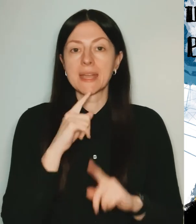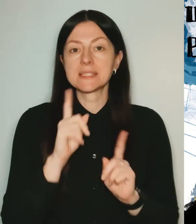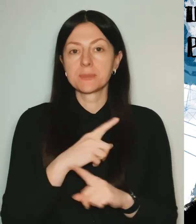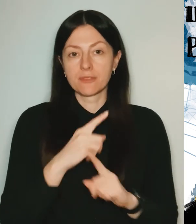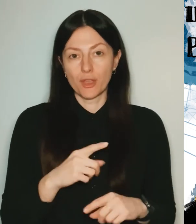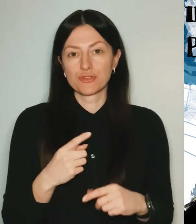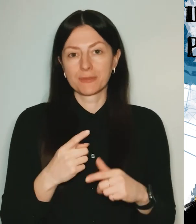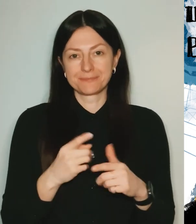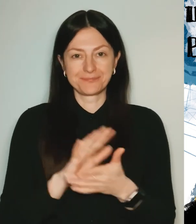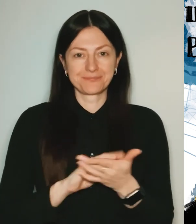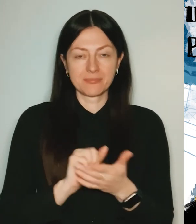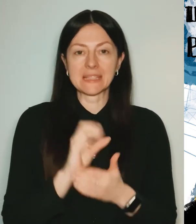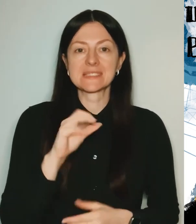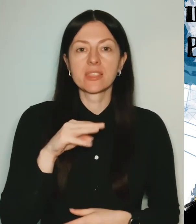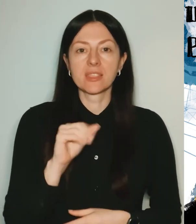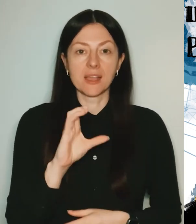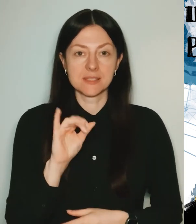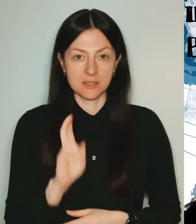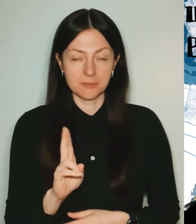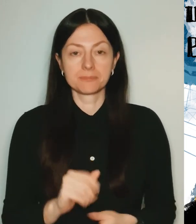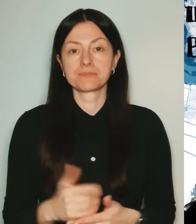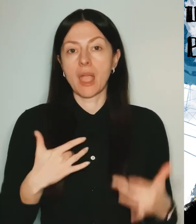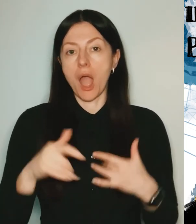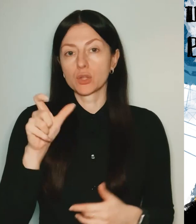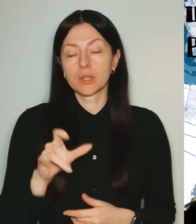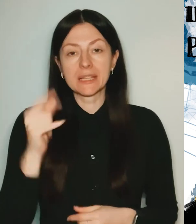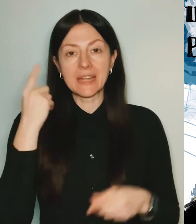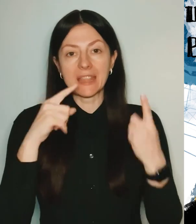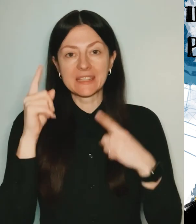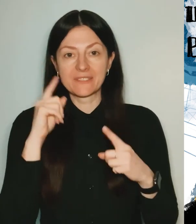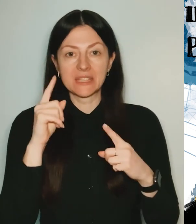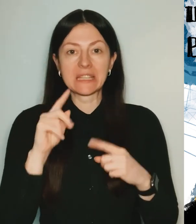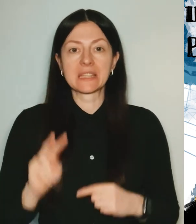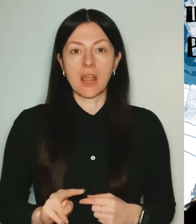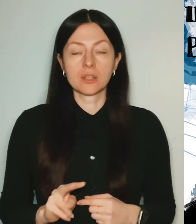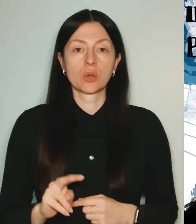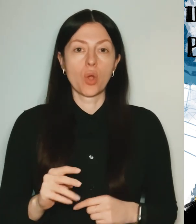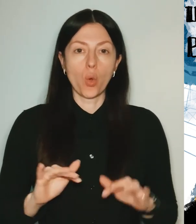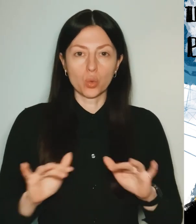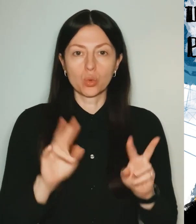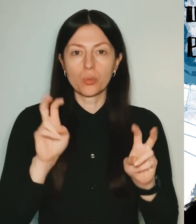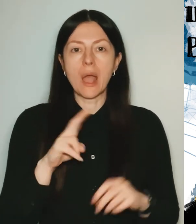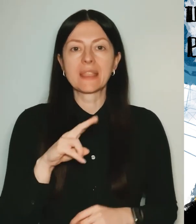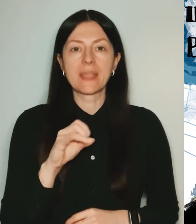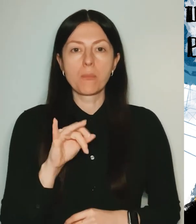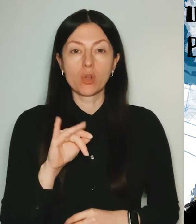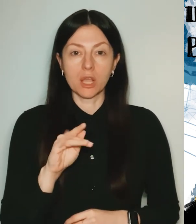I am a singer named Stasik, an actor and creative director of the Democratic Ax movement (ruh Demokratychna Sokyra).